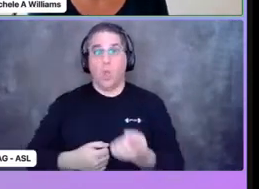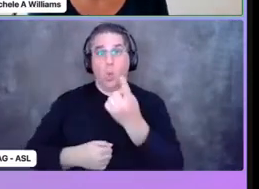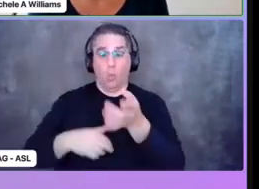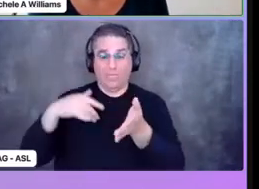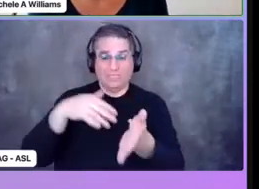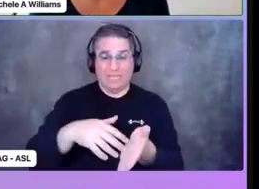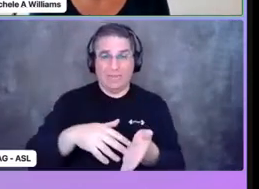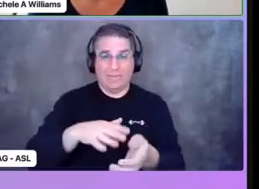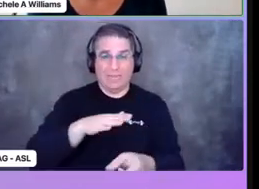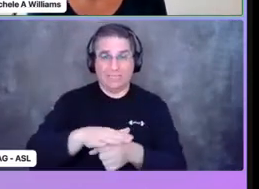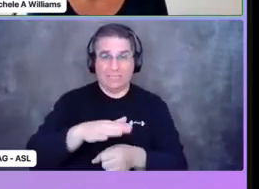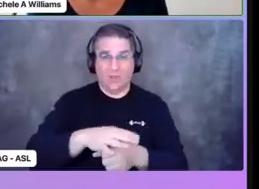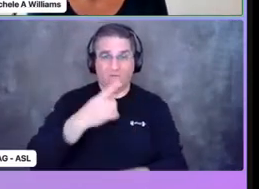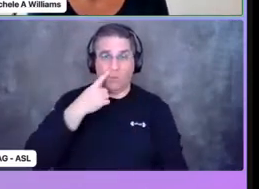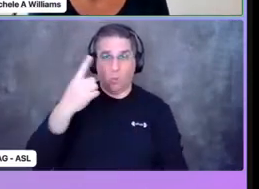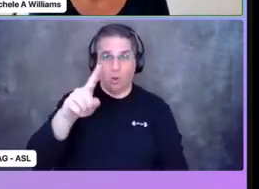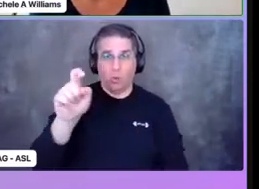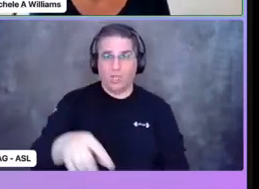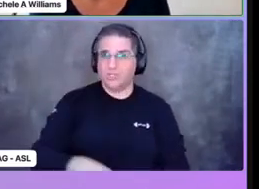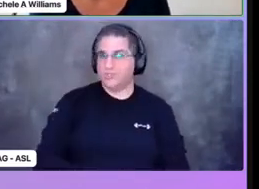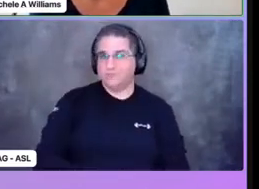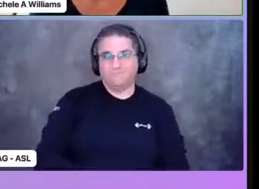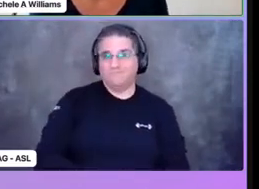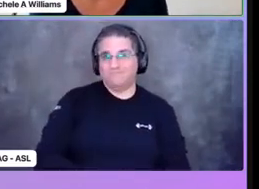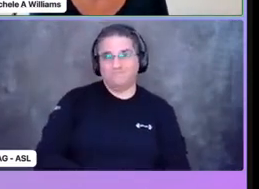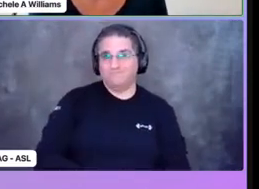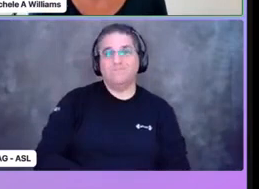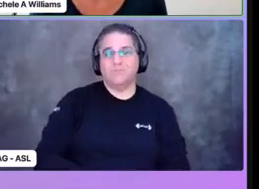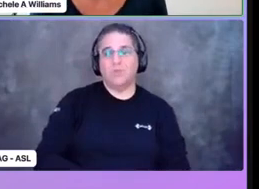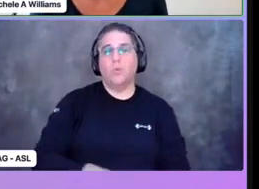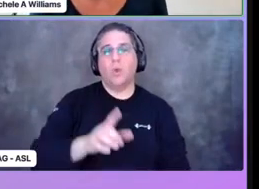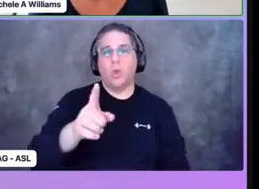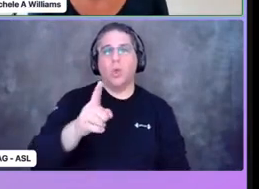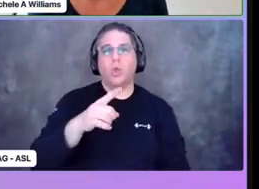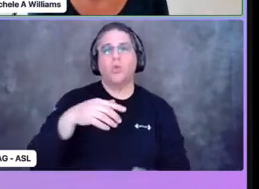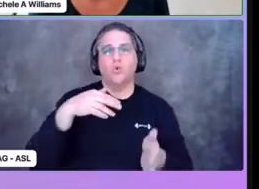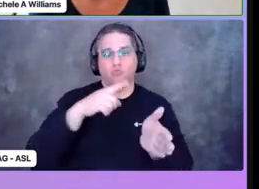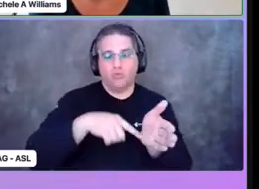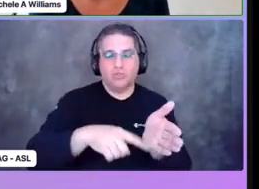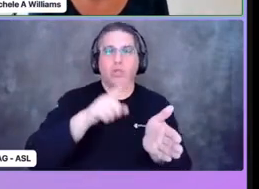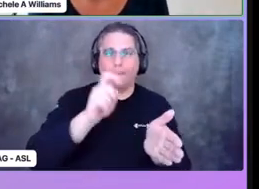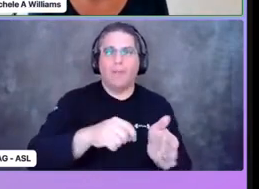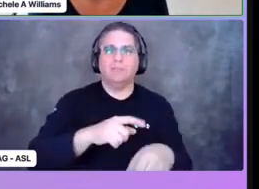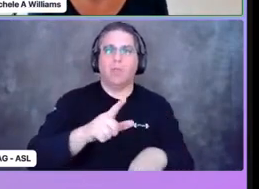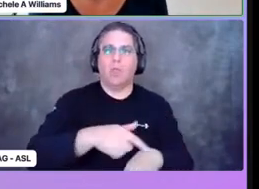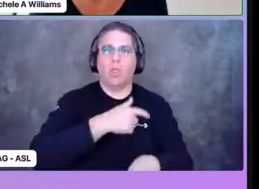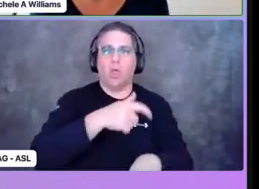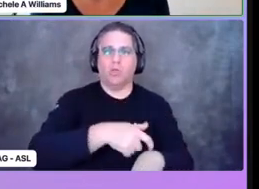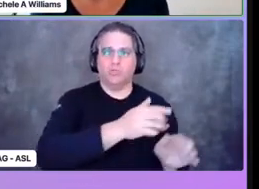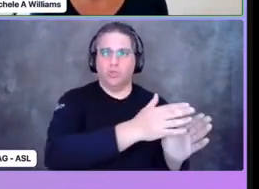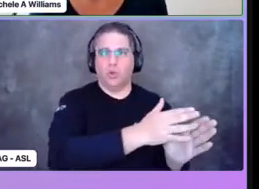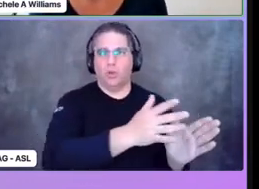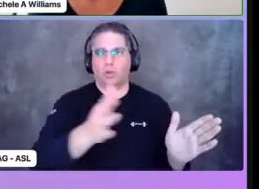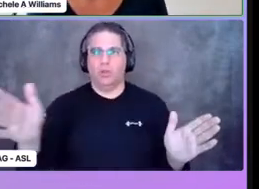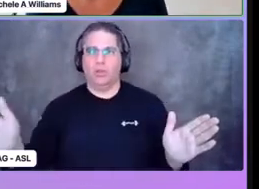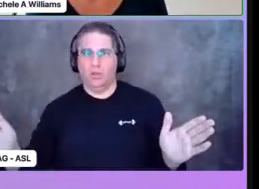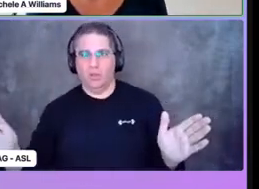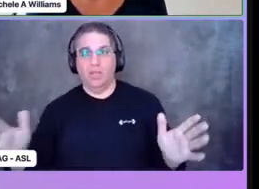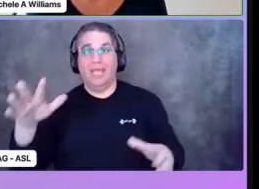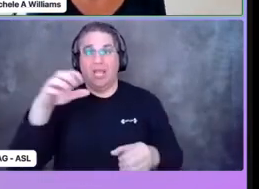breadth of your research arc. So for instance, you are not going to answer every question in one study, so I think the other way that we need to be thinking about